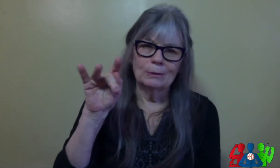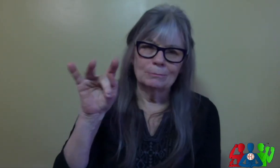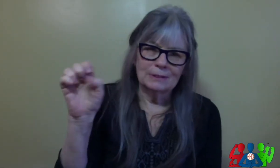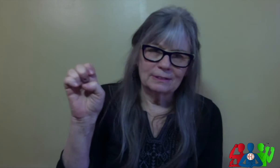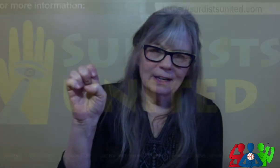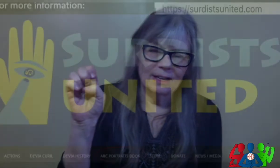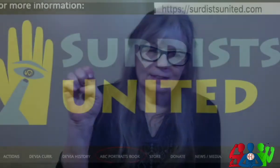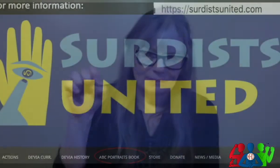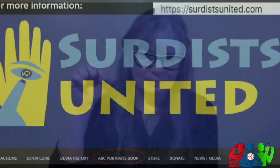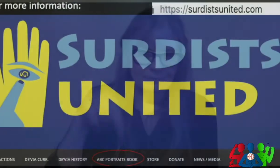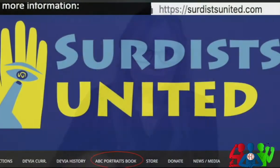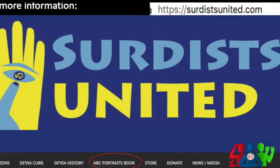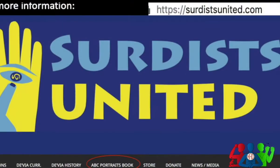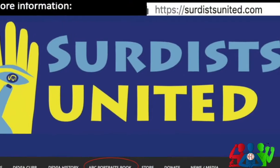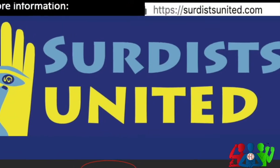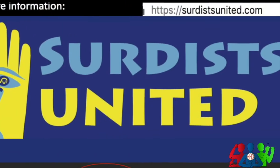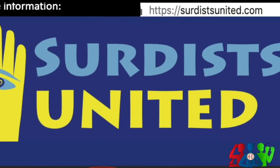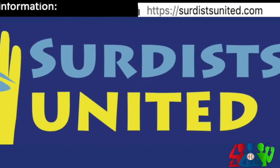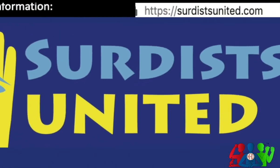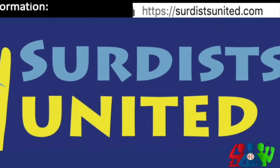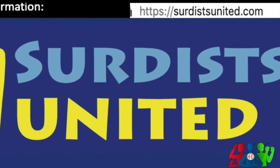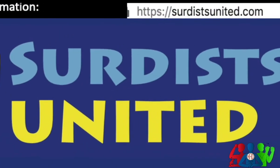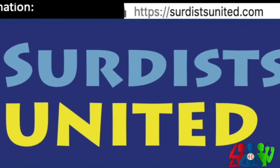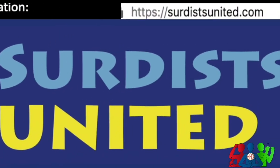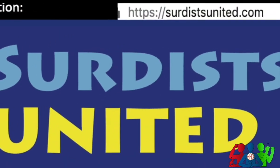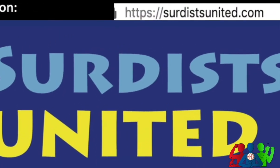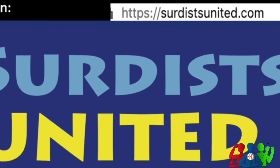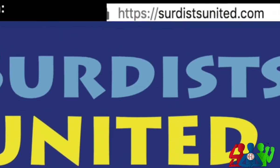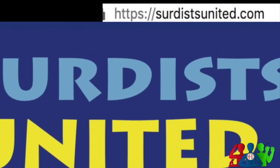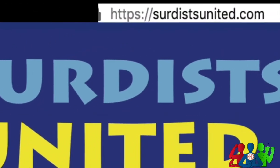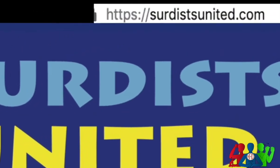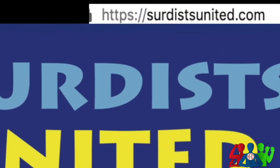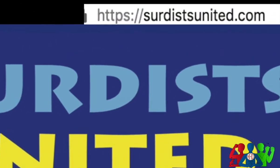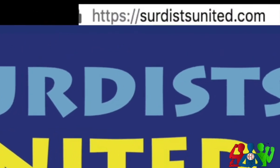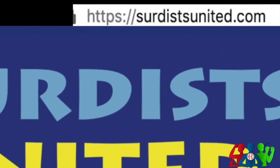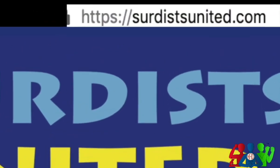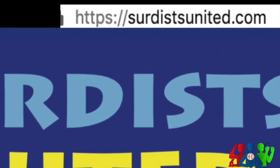If you'd like more information, please check out the website.